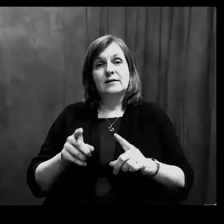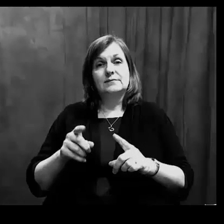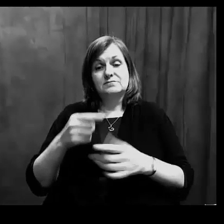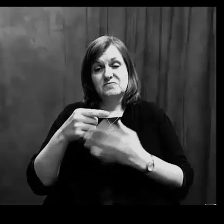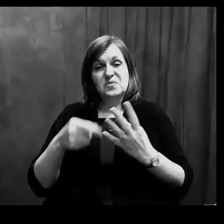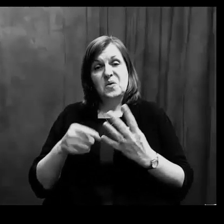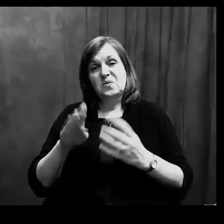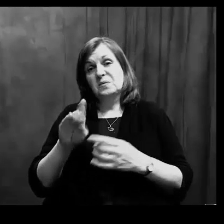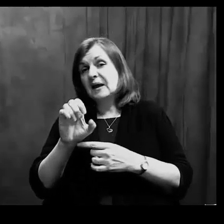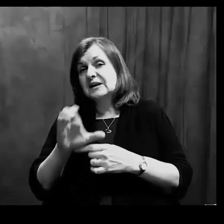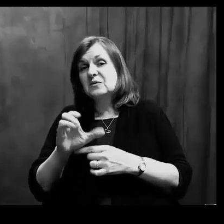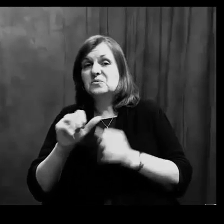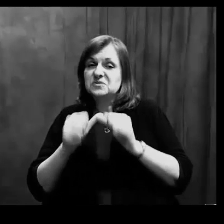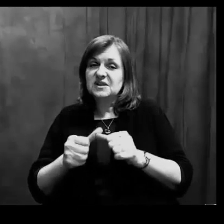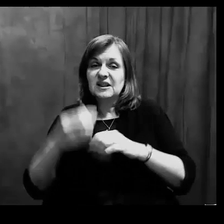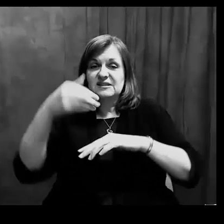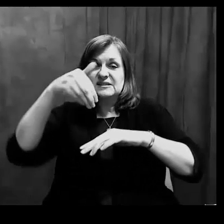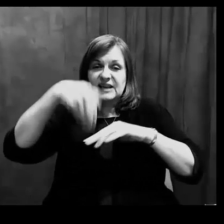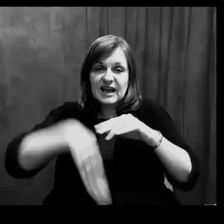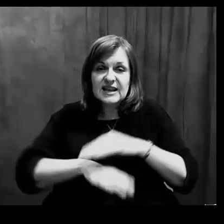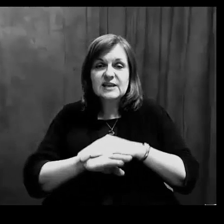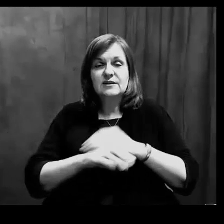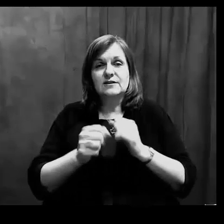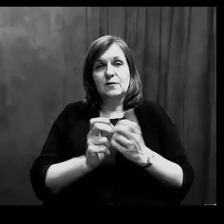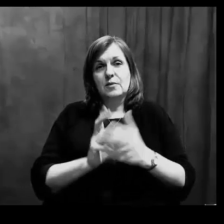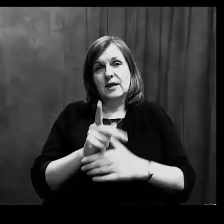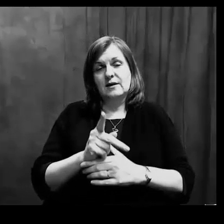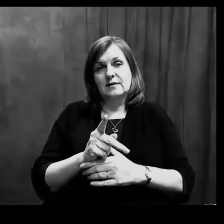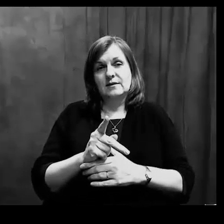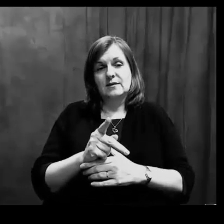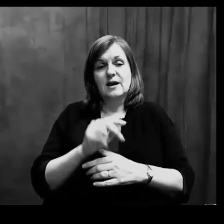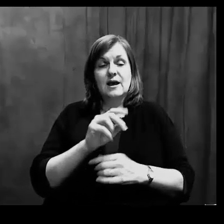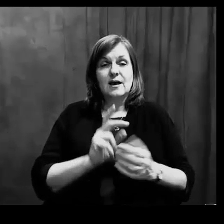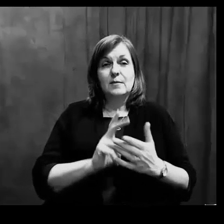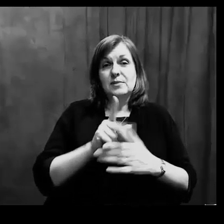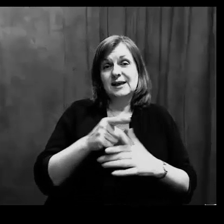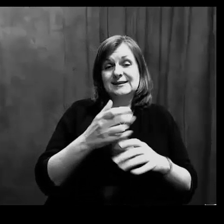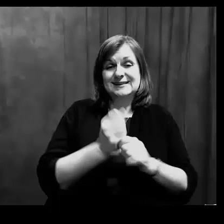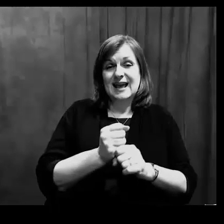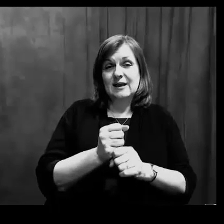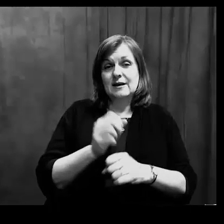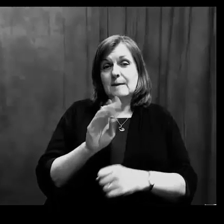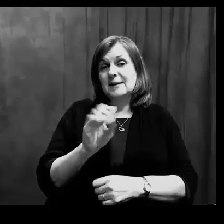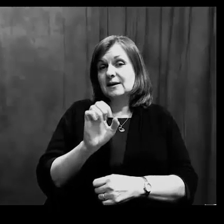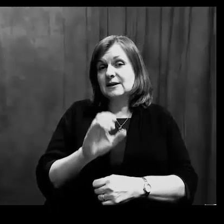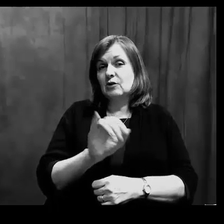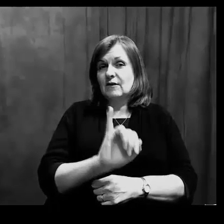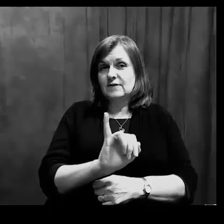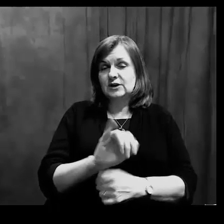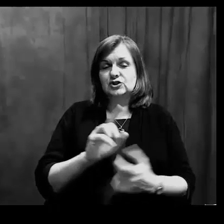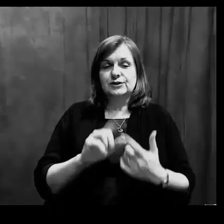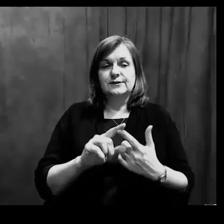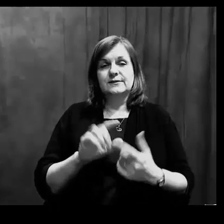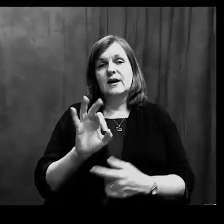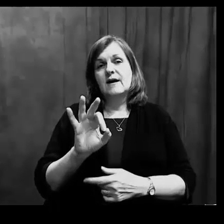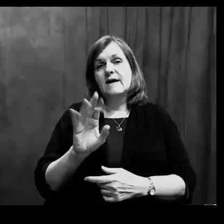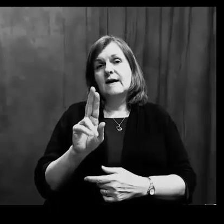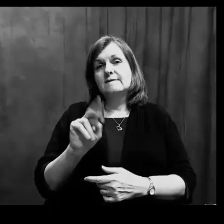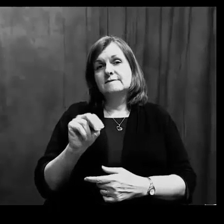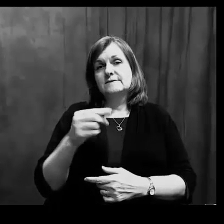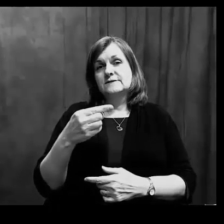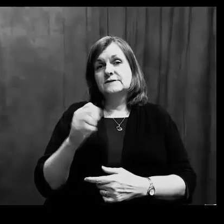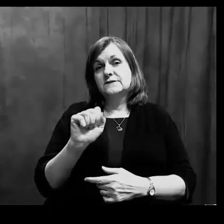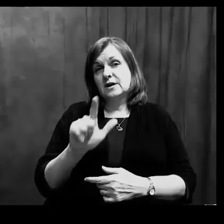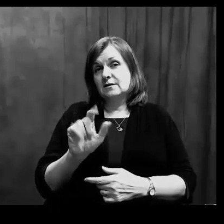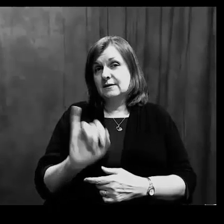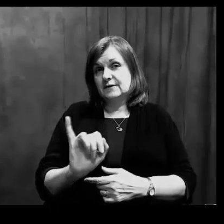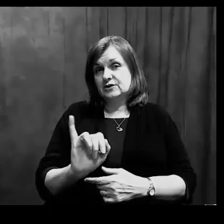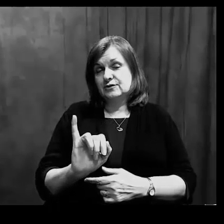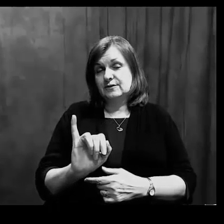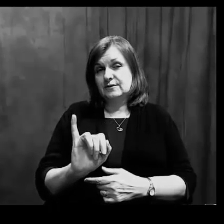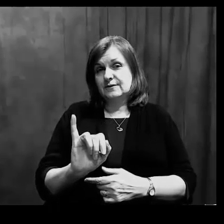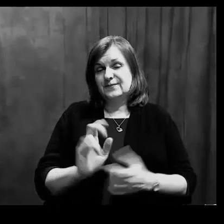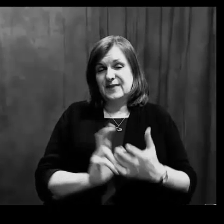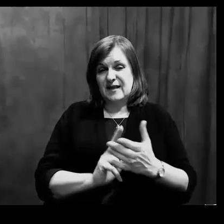but those things are still going to get in - OK. They're gonna get bacterial infections They're gonna get fungal infections. The plant